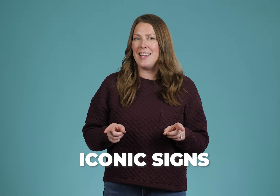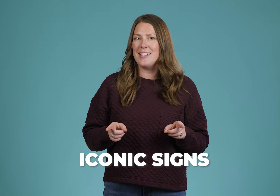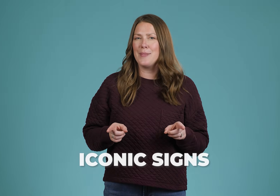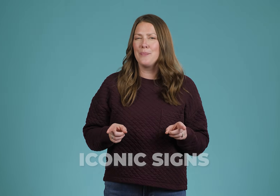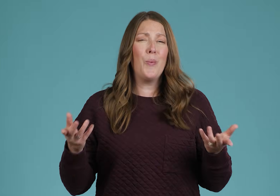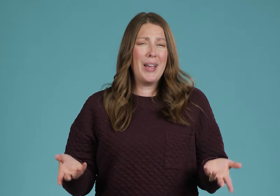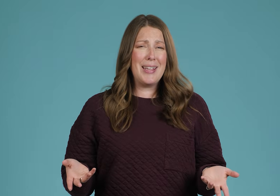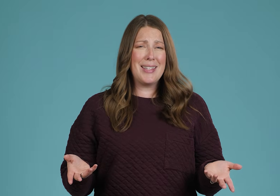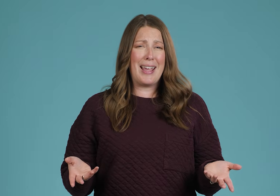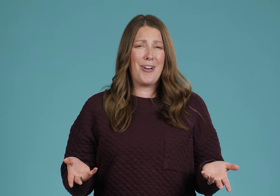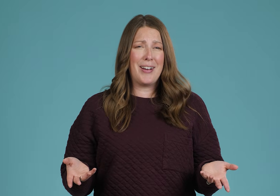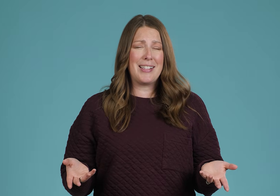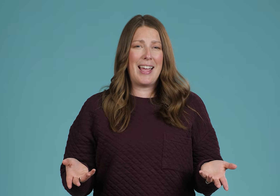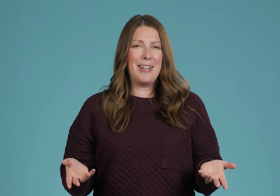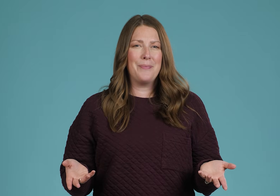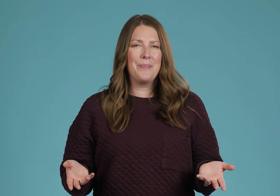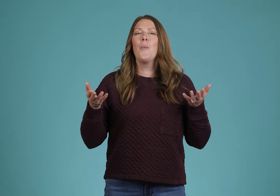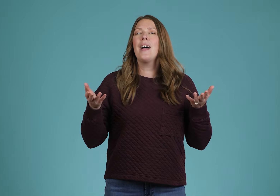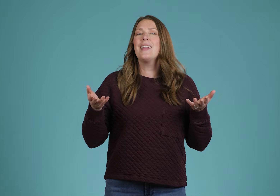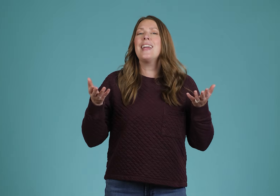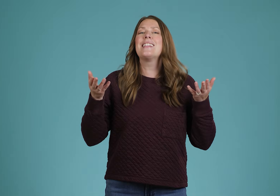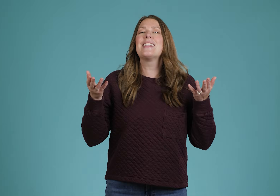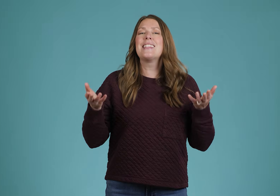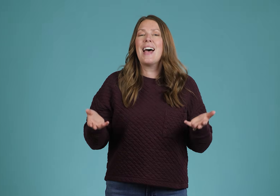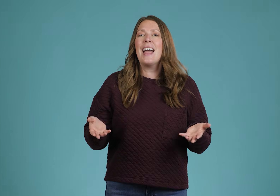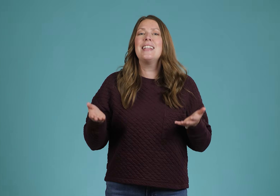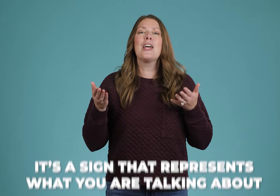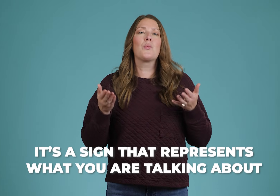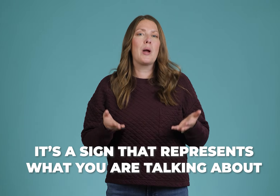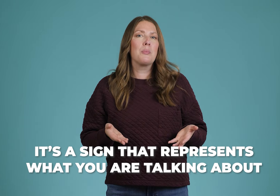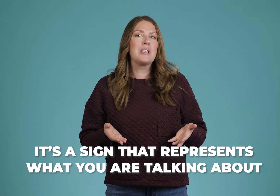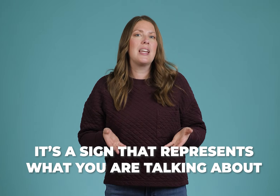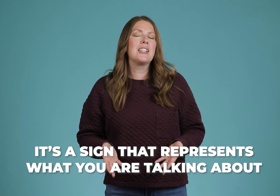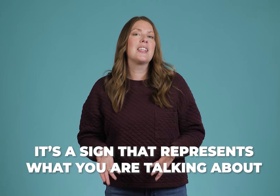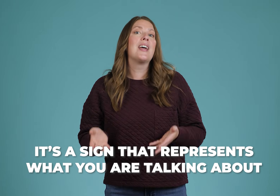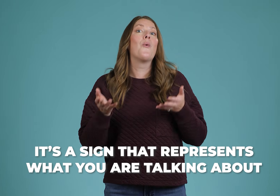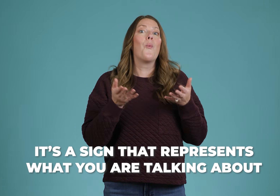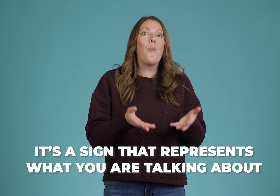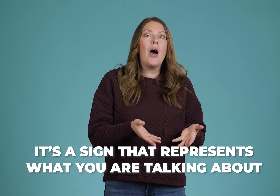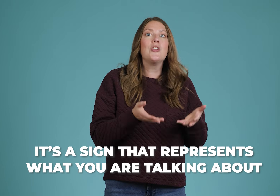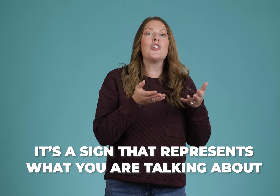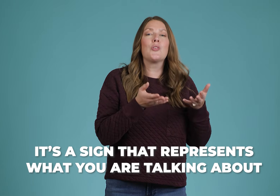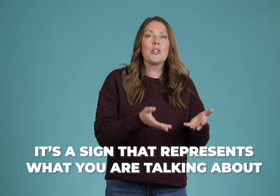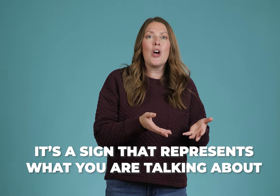signs. What is an iconic sign? Well,